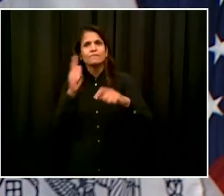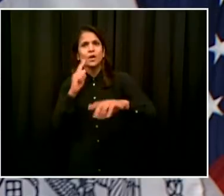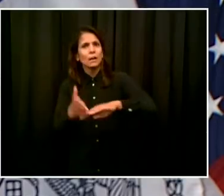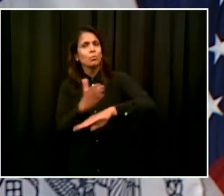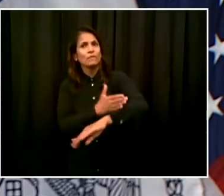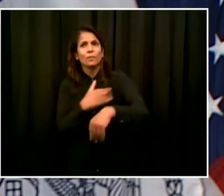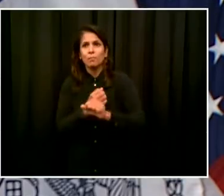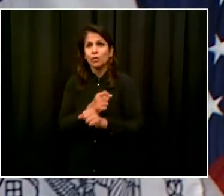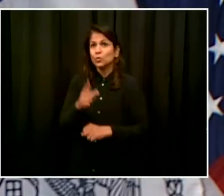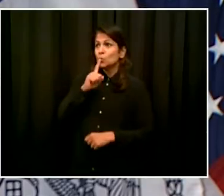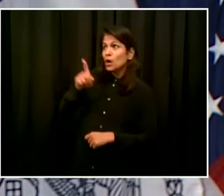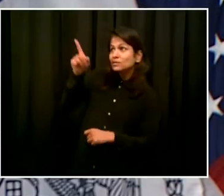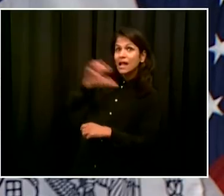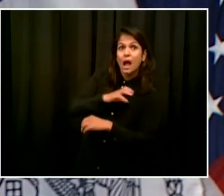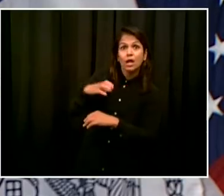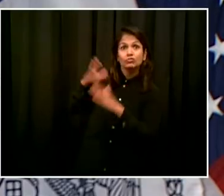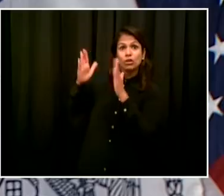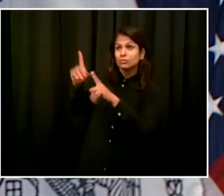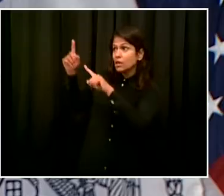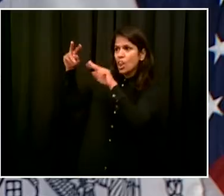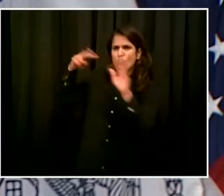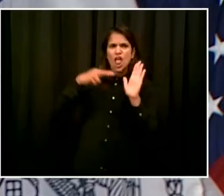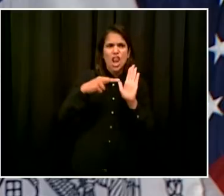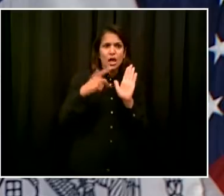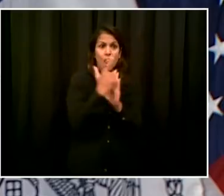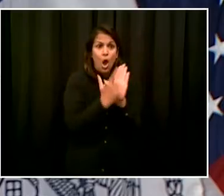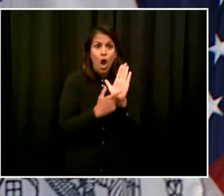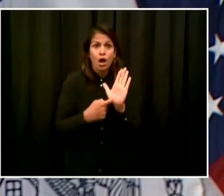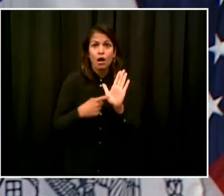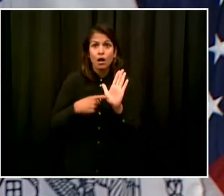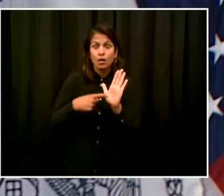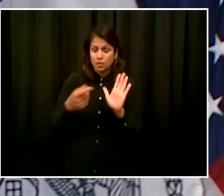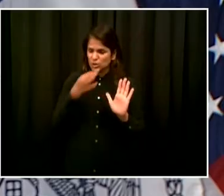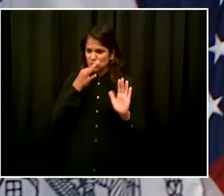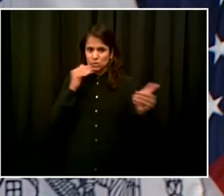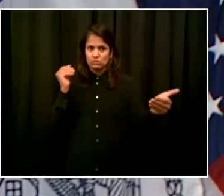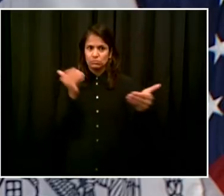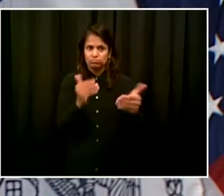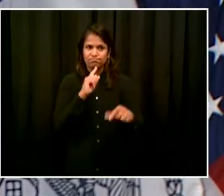EW HAVE TO SEE SOME REAL PROOF WEEKLY THAT THE LEGISLATOR IS WILLING TO OMCE BKAC. THAT WILL